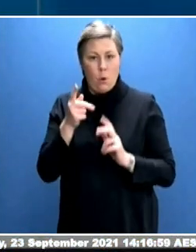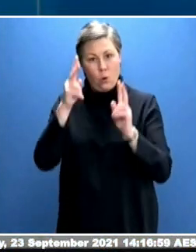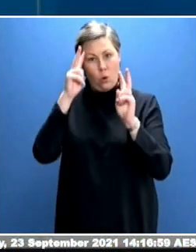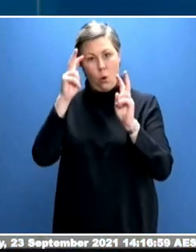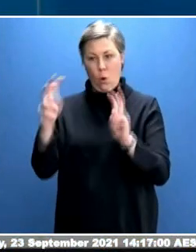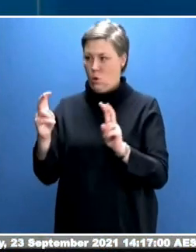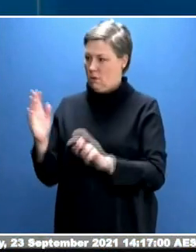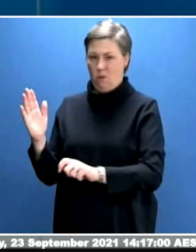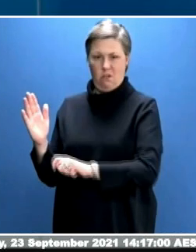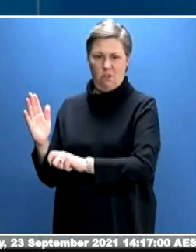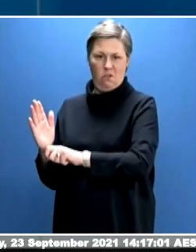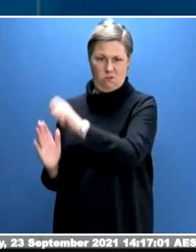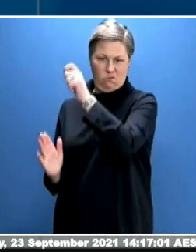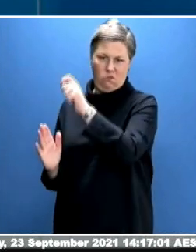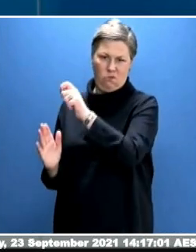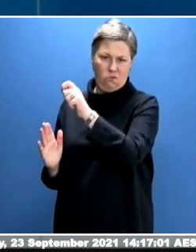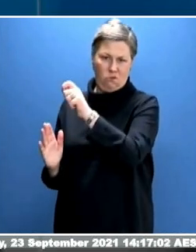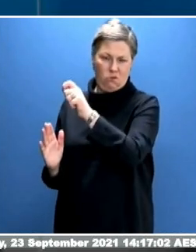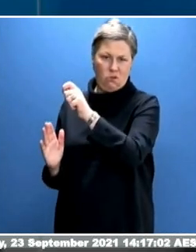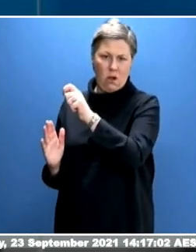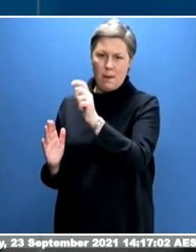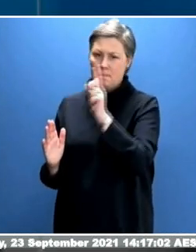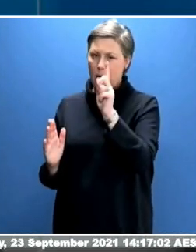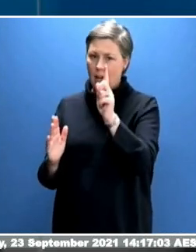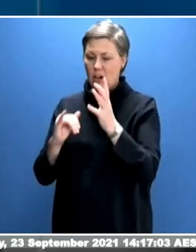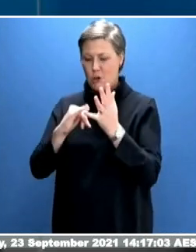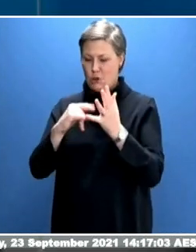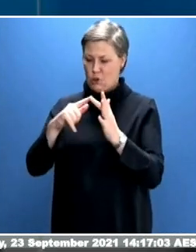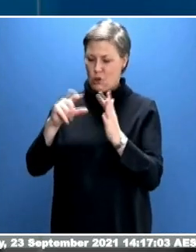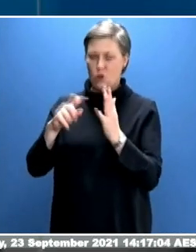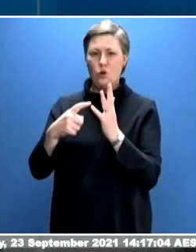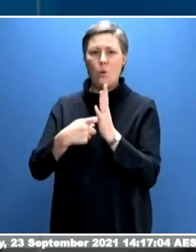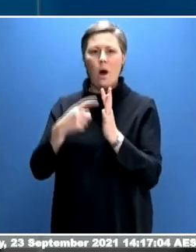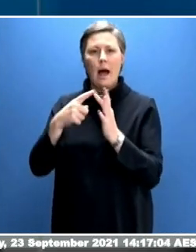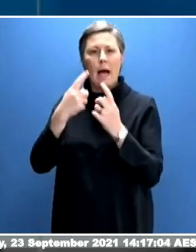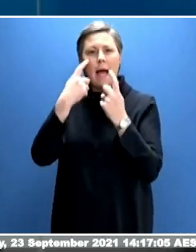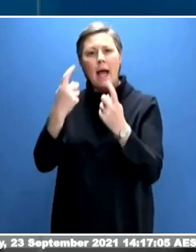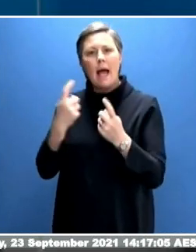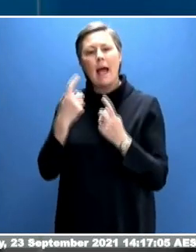facility, Secure Care is really in relation to the young child or young